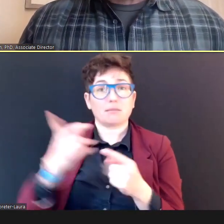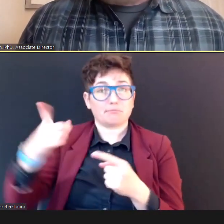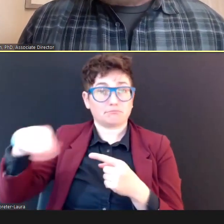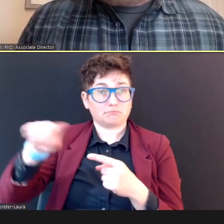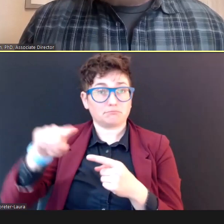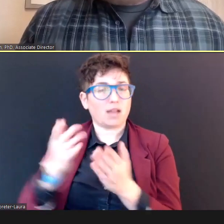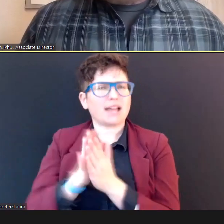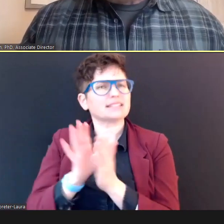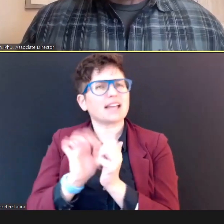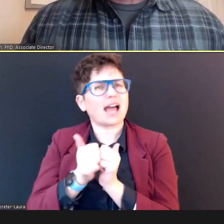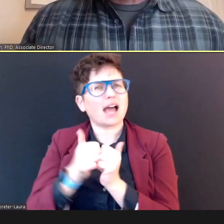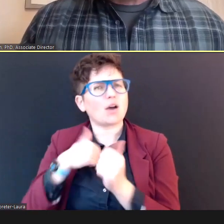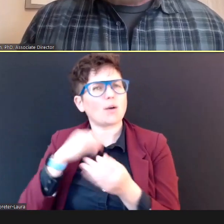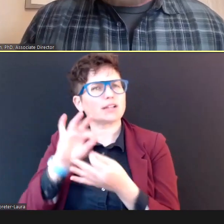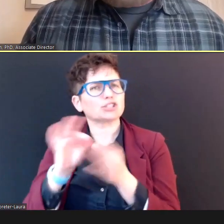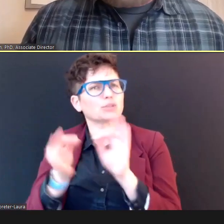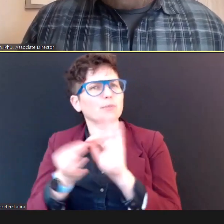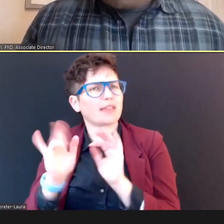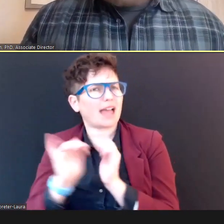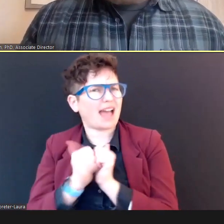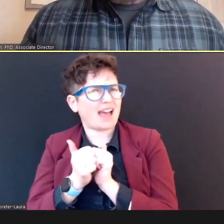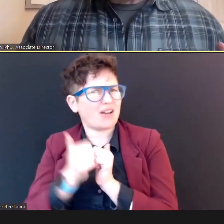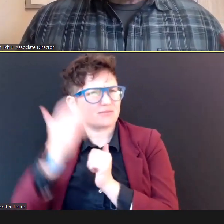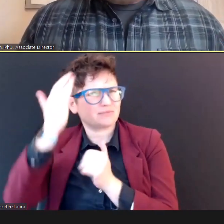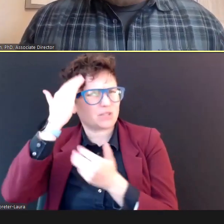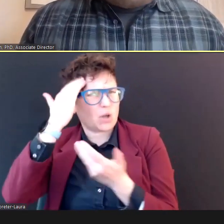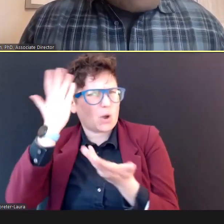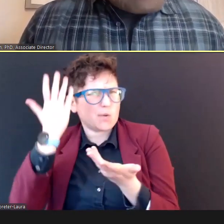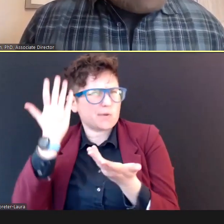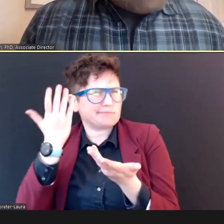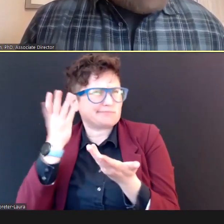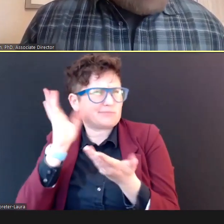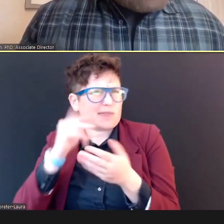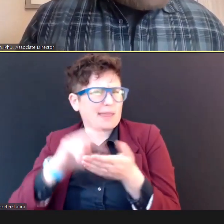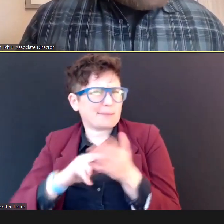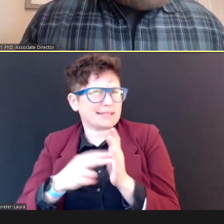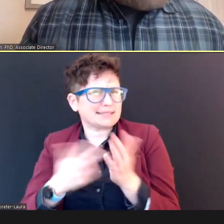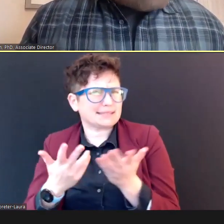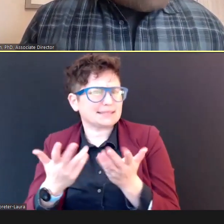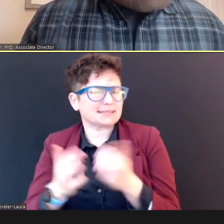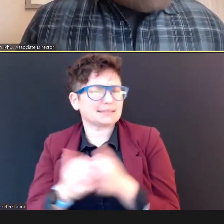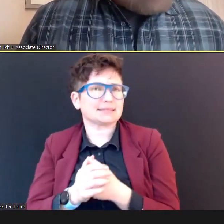I interpret that how do I know uh what